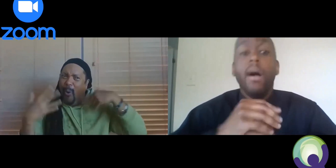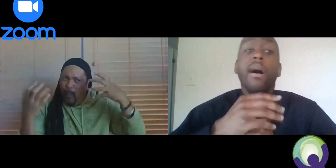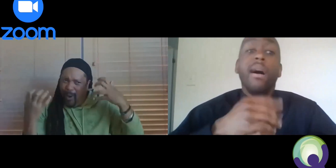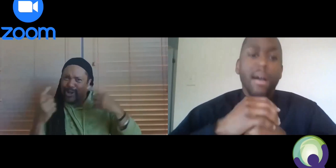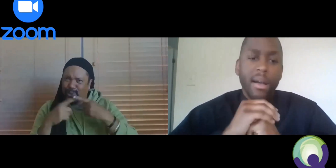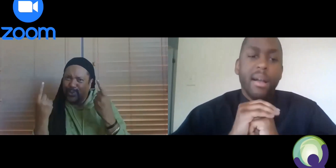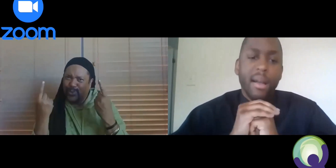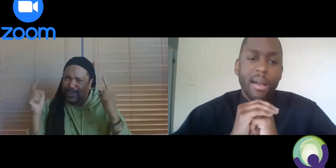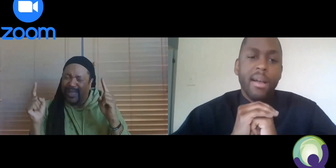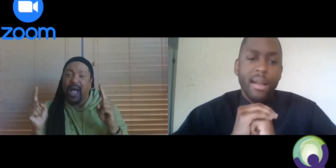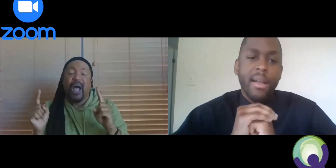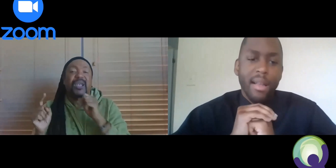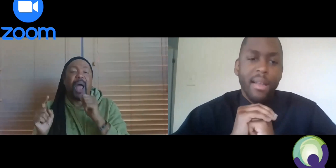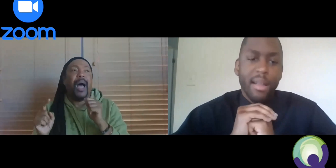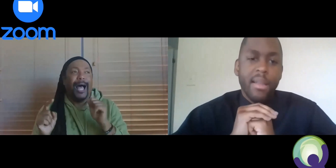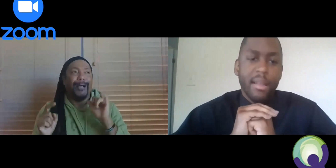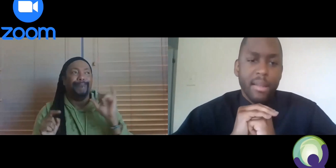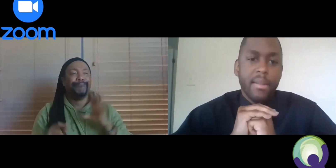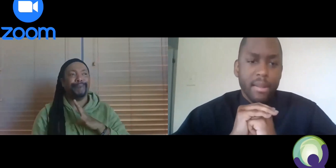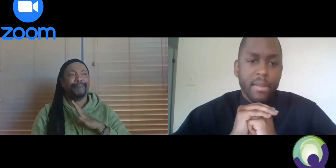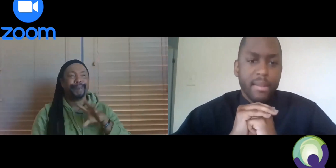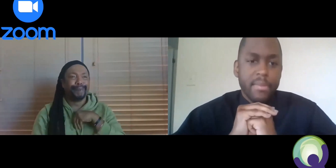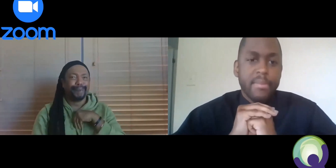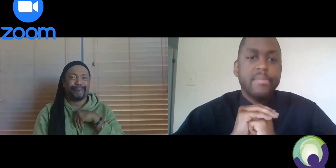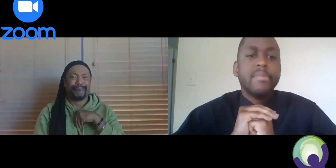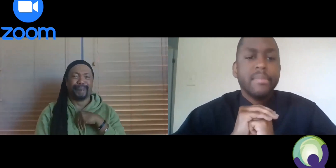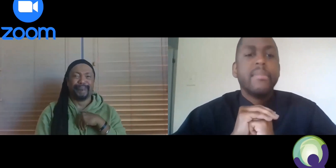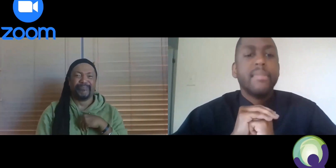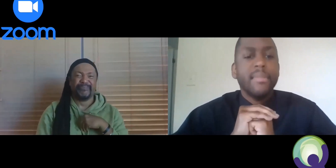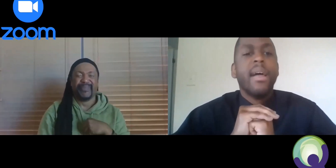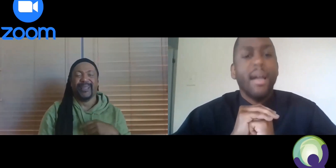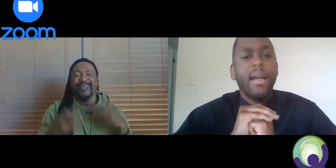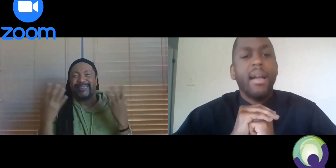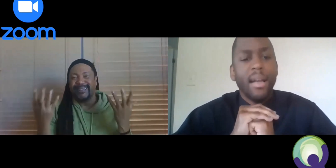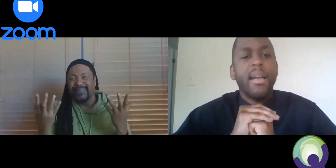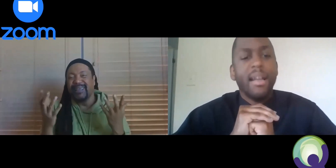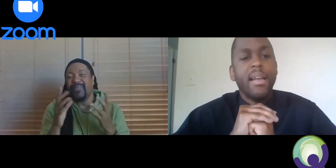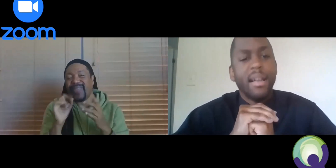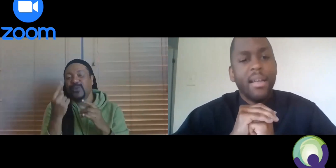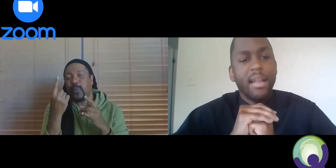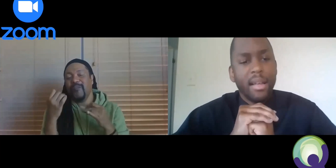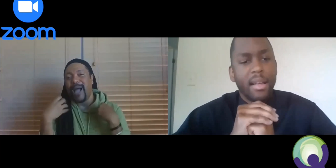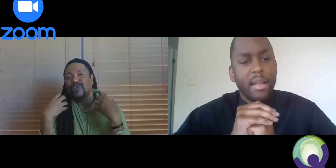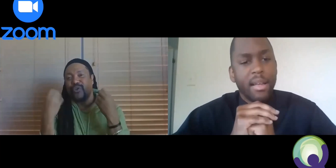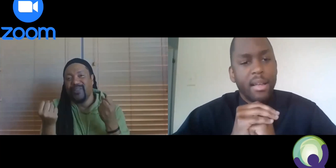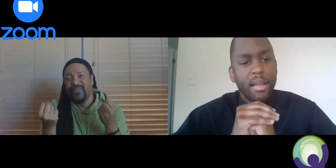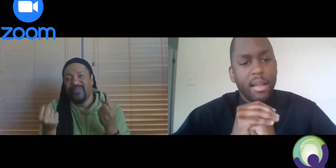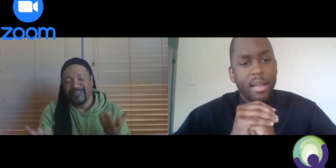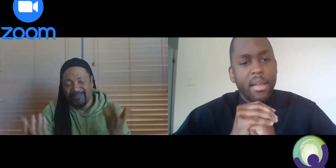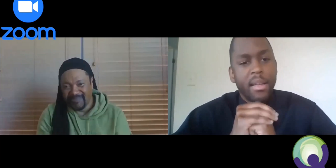I wanted to succeed. I wouldn’t accept that and say “ok, fine”. That’s one of my strengths.